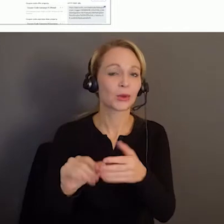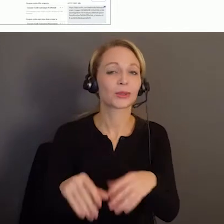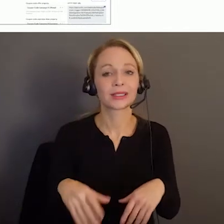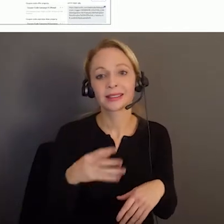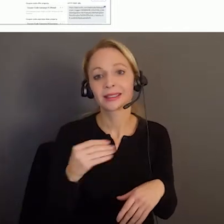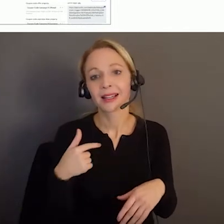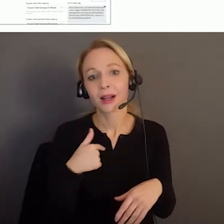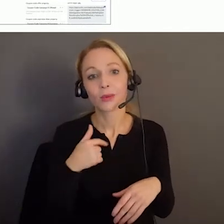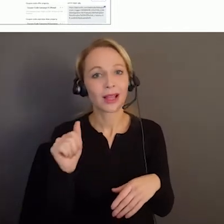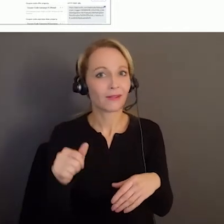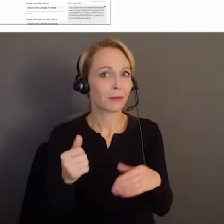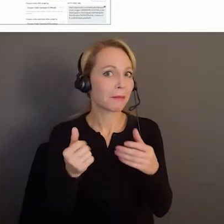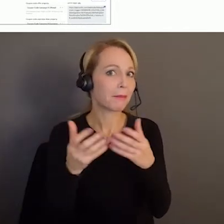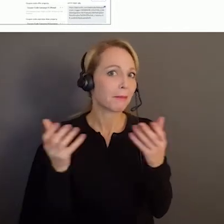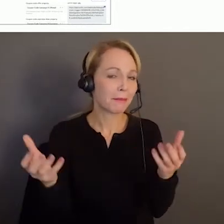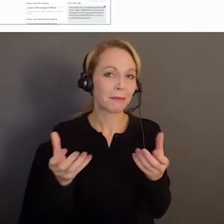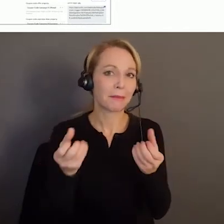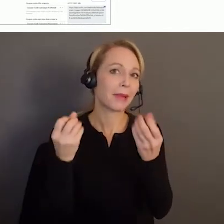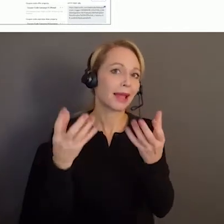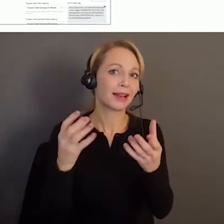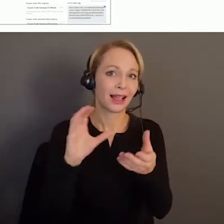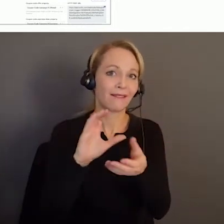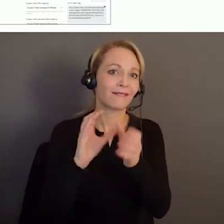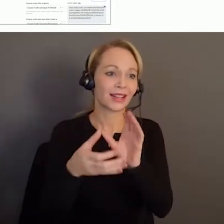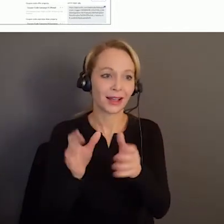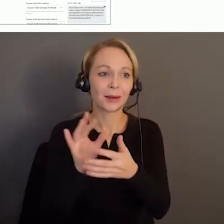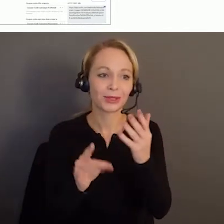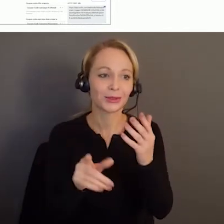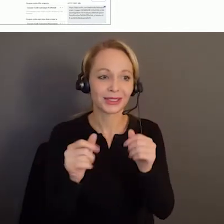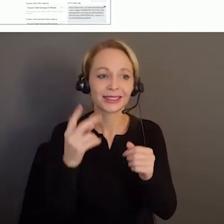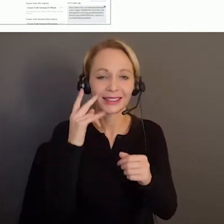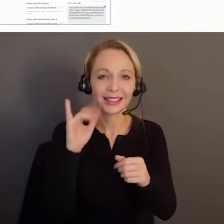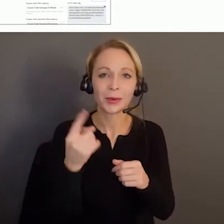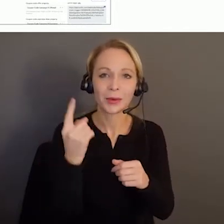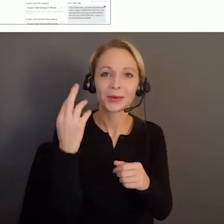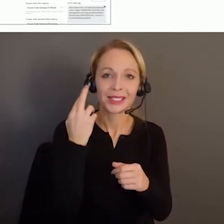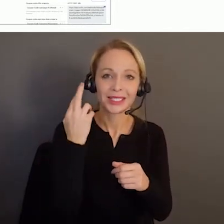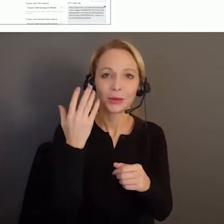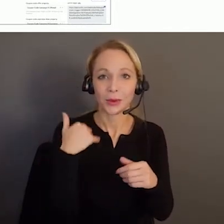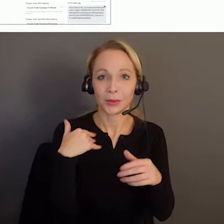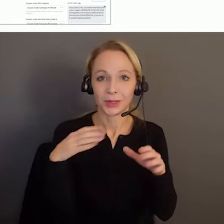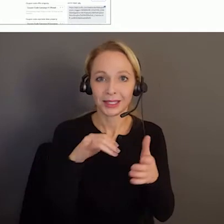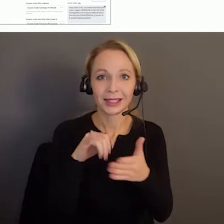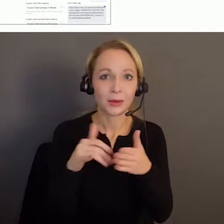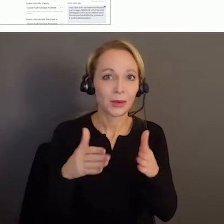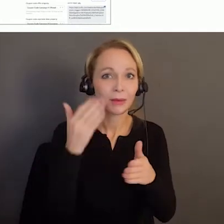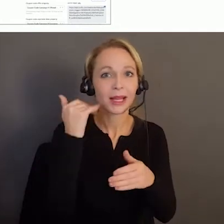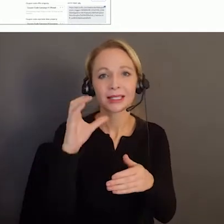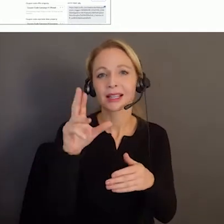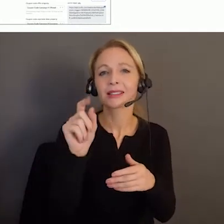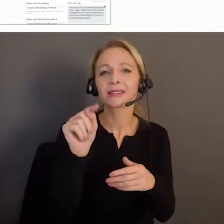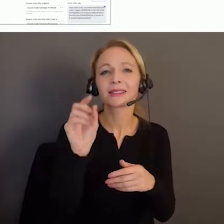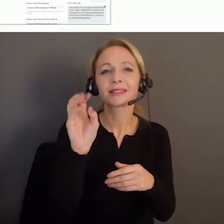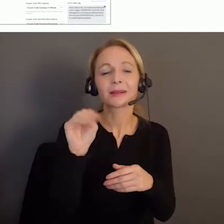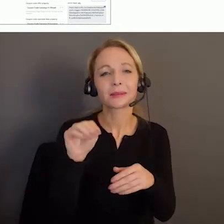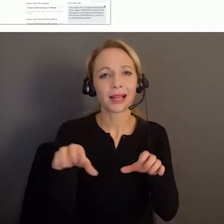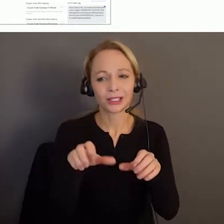AND CREATING A DISCOUNT AND MANY CONFIGURATIONS AS YOU CAN SEE.